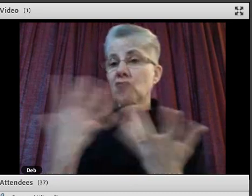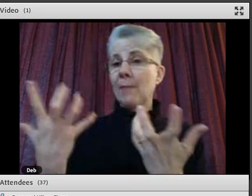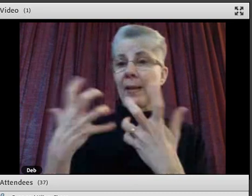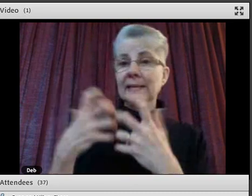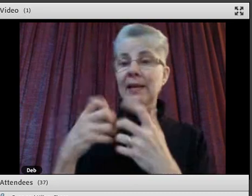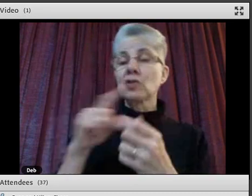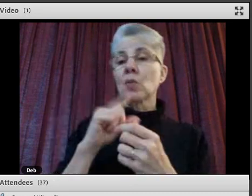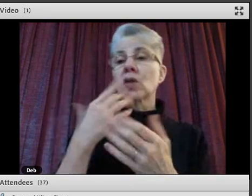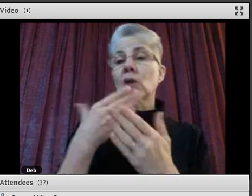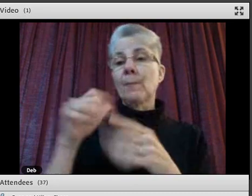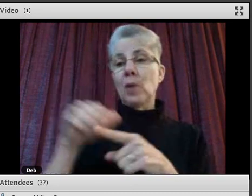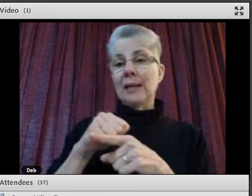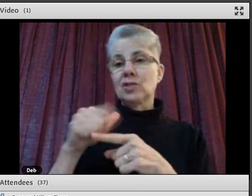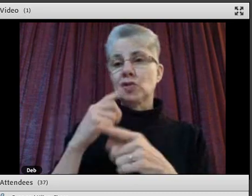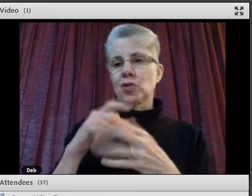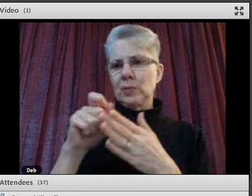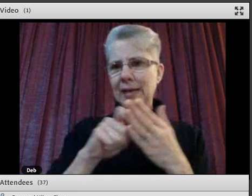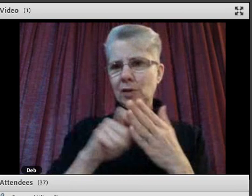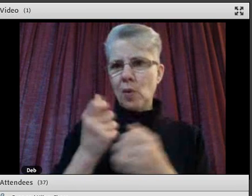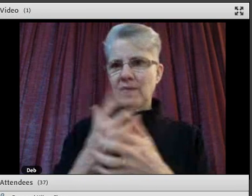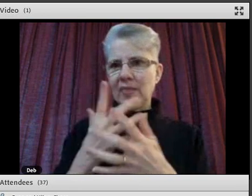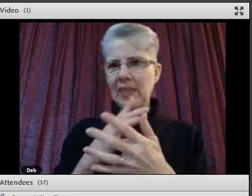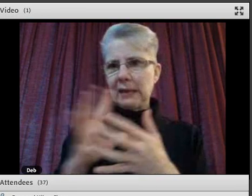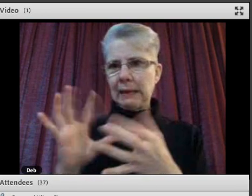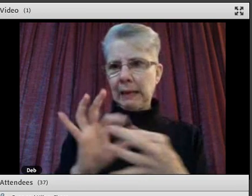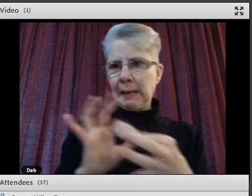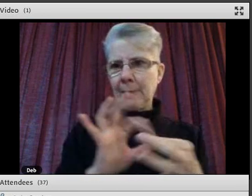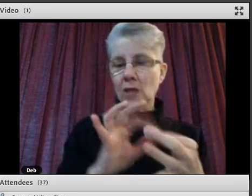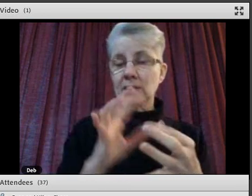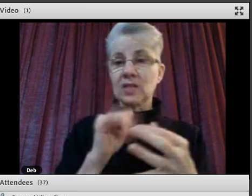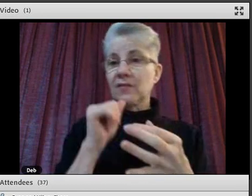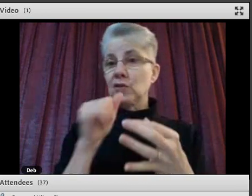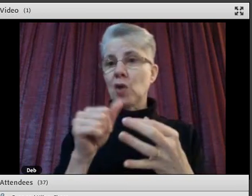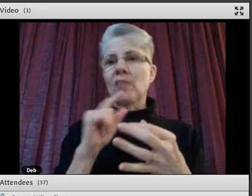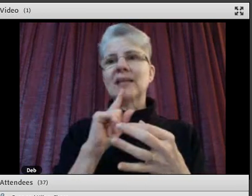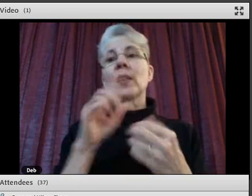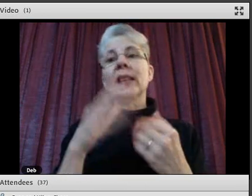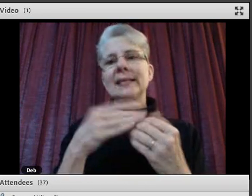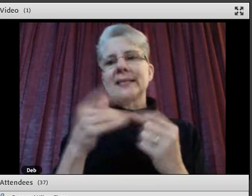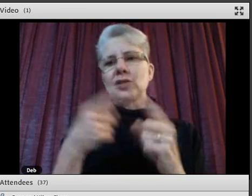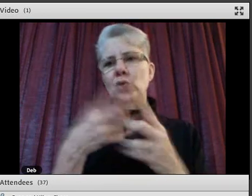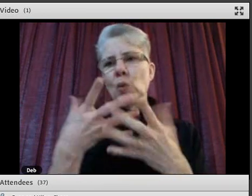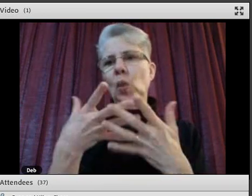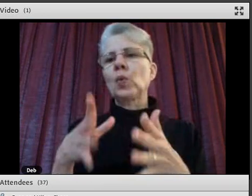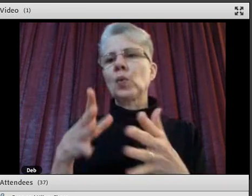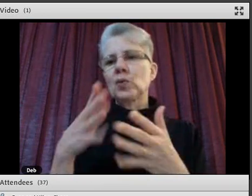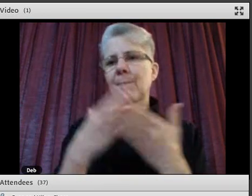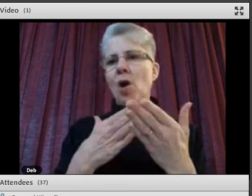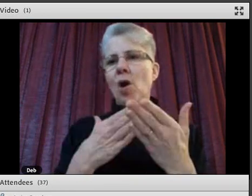where everything goes because if you don't, it's really easy to lose track of where things go. Again, don't do this with anything valuable.